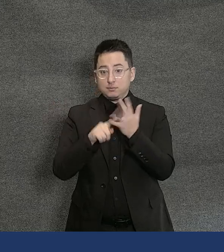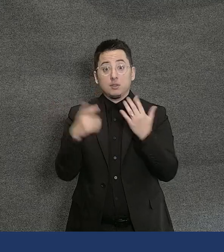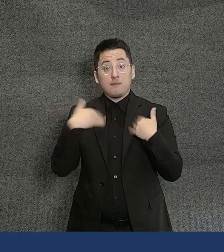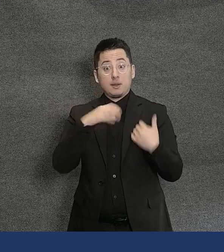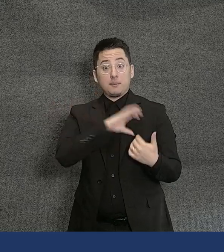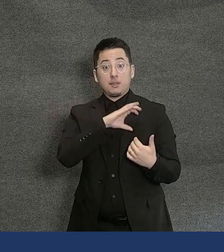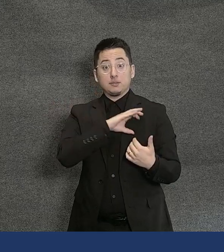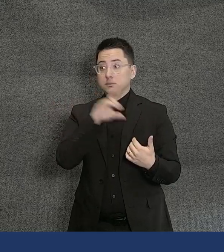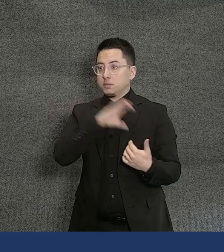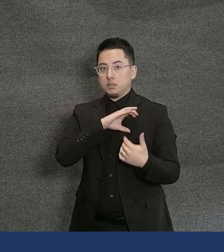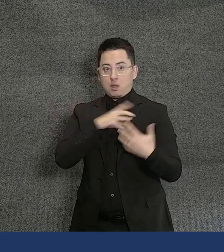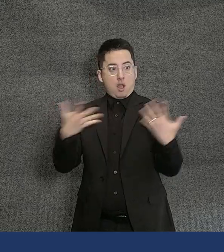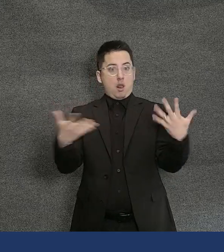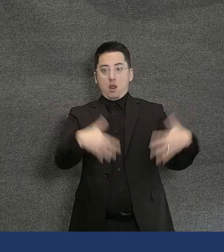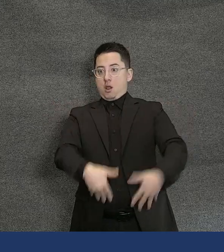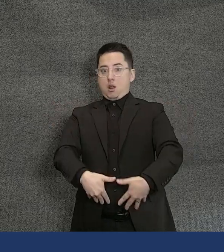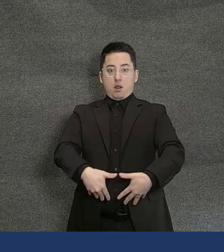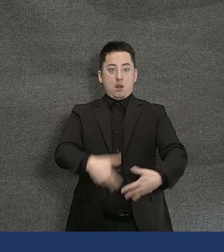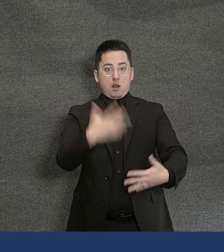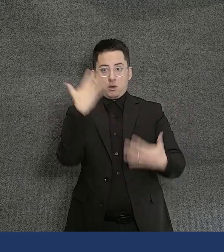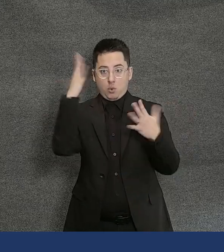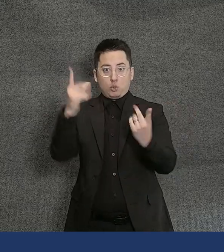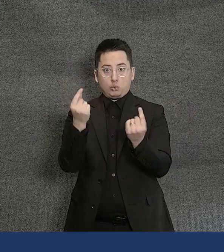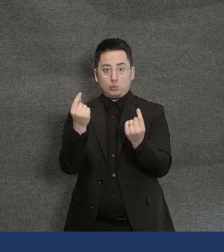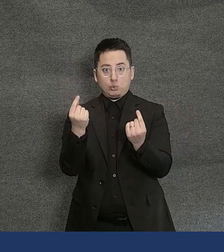trying to figure out a solution, none of which